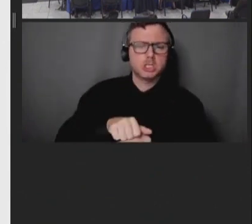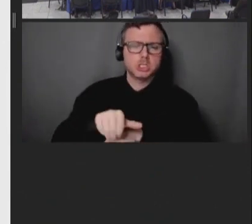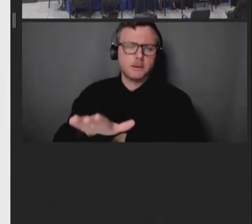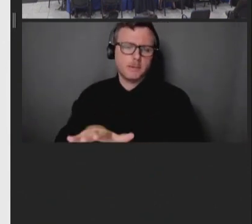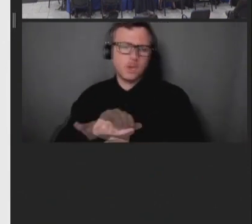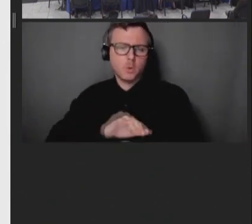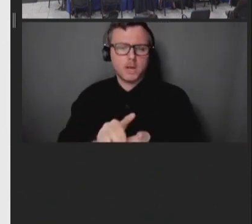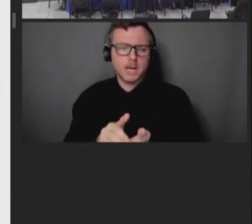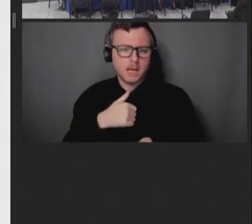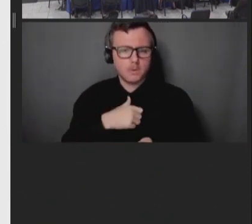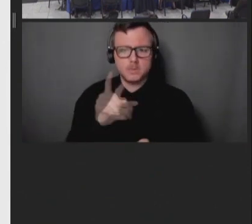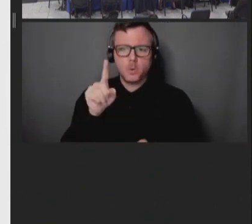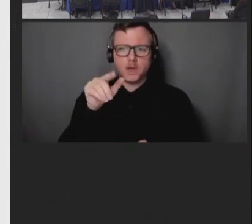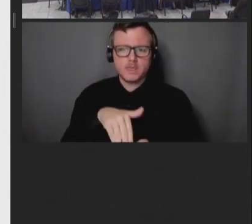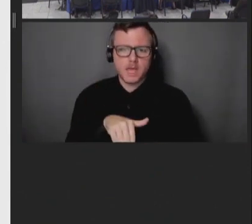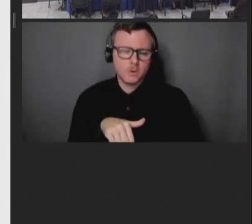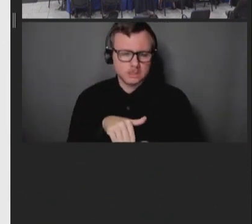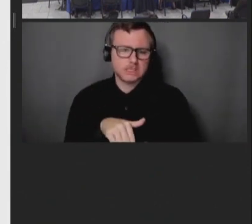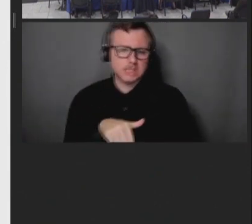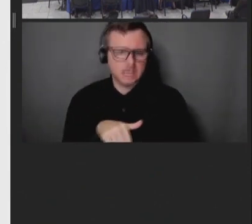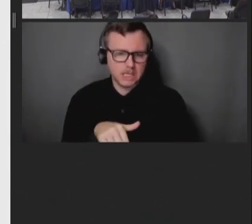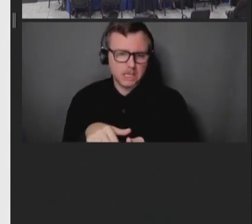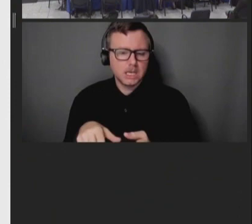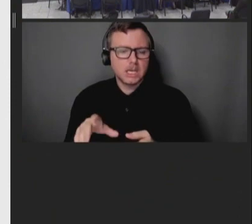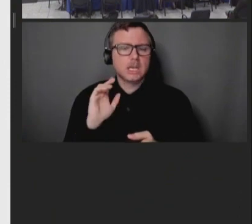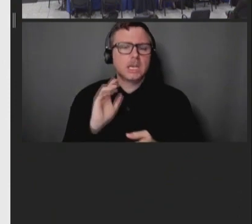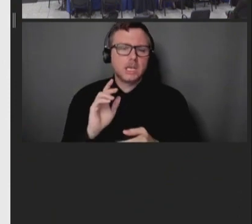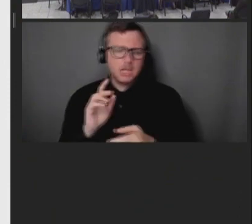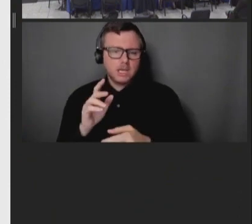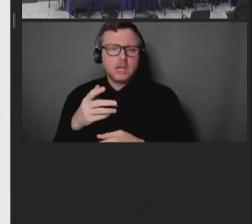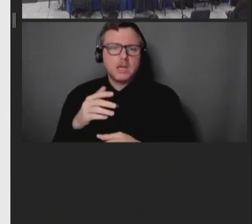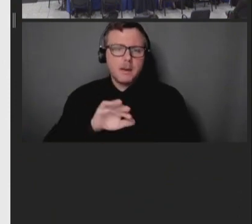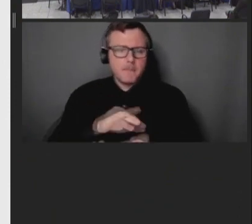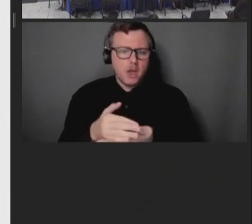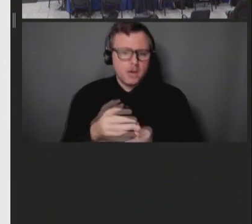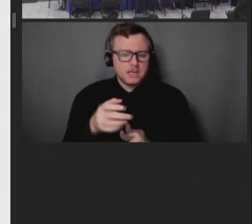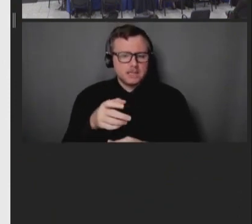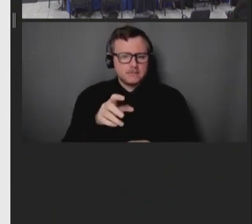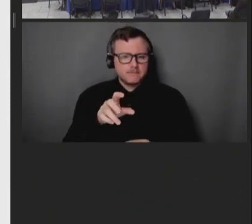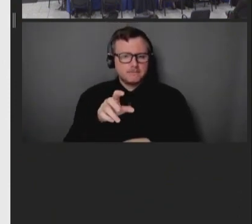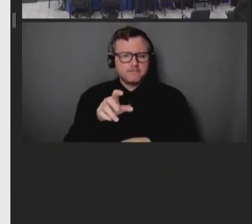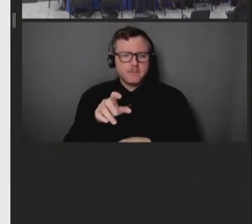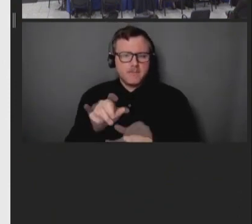out was over 1,000 doses, which could have had an impact on getting vaccines for rural